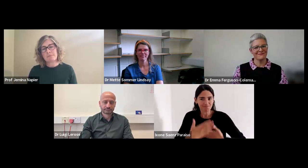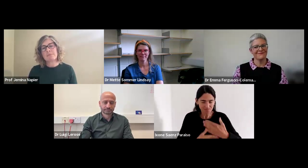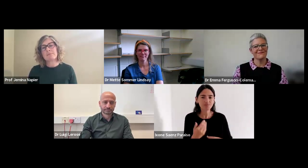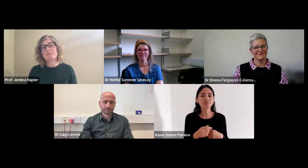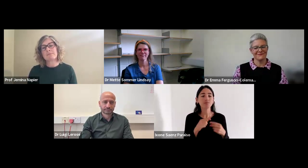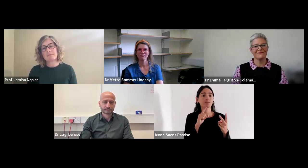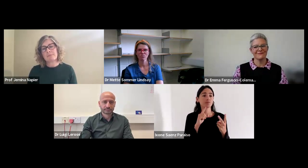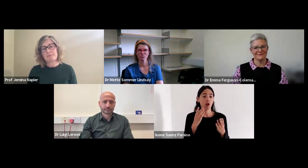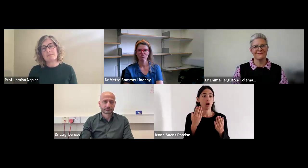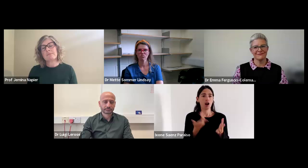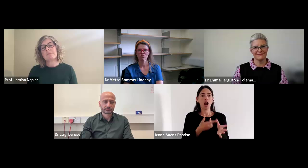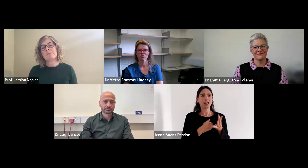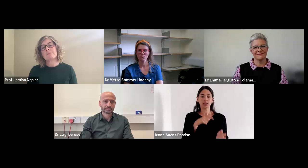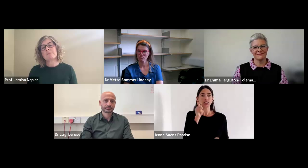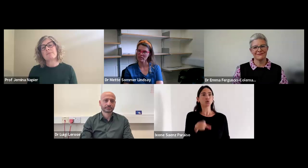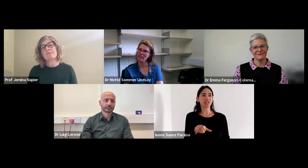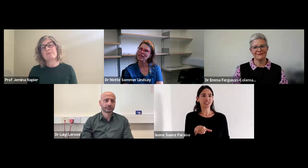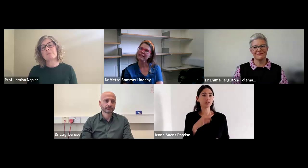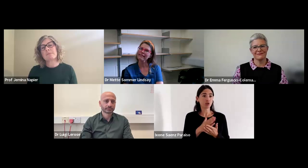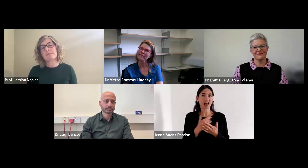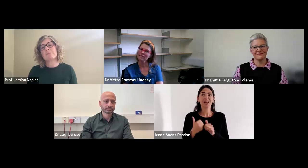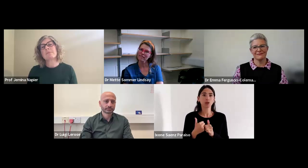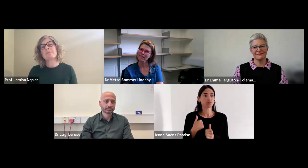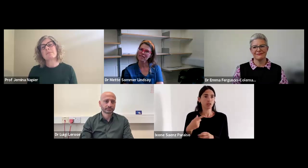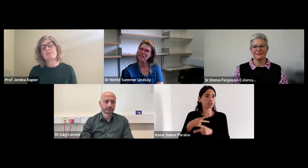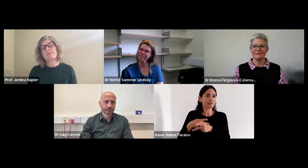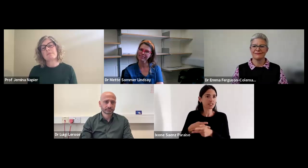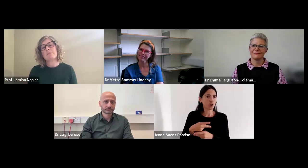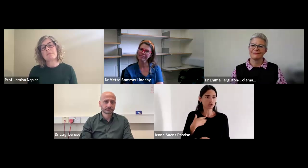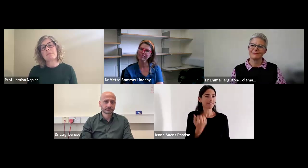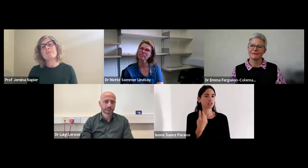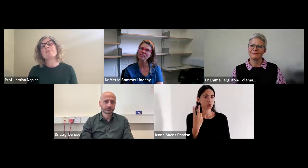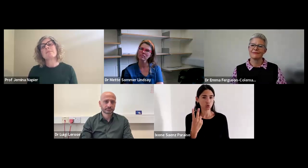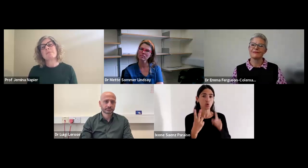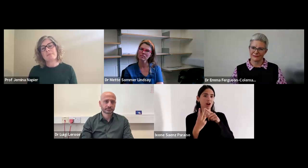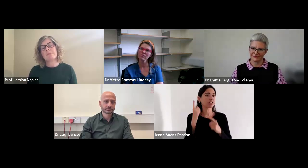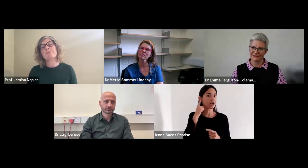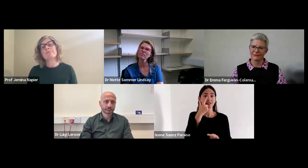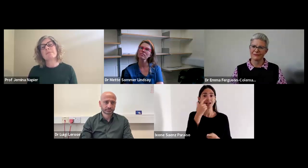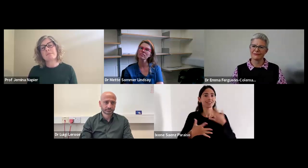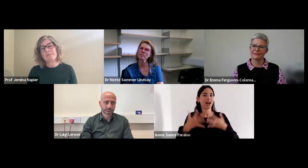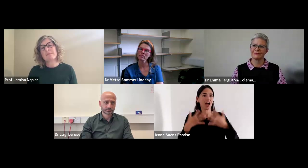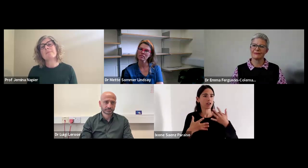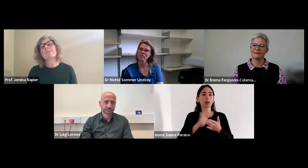and inspiration to continue my research. As a student, my supervisors -- of which I have two,